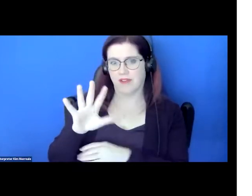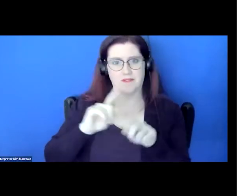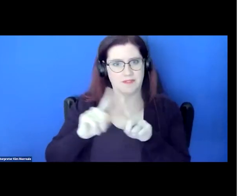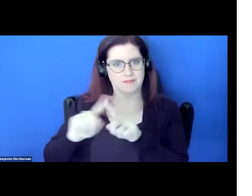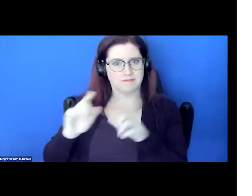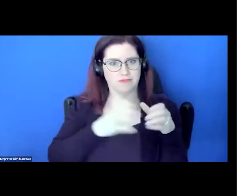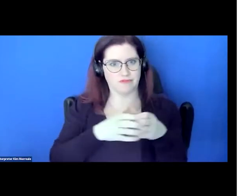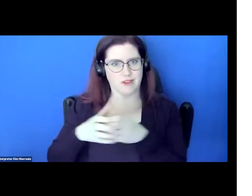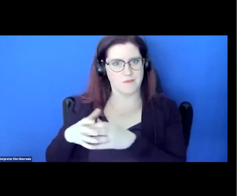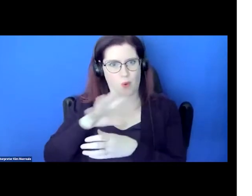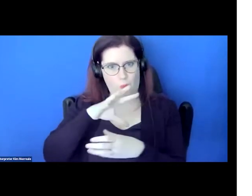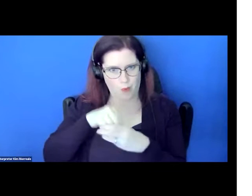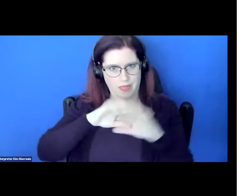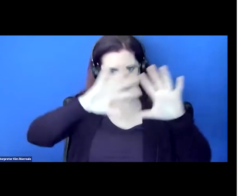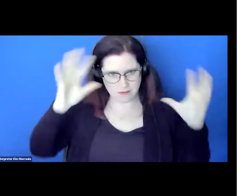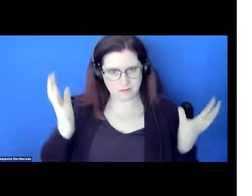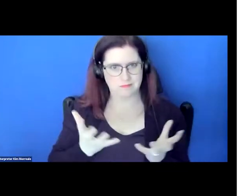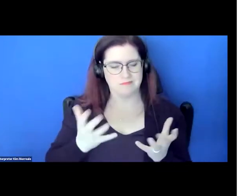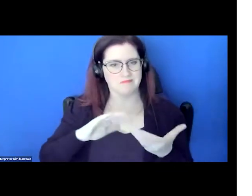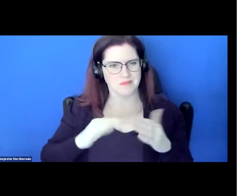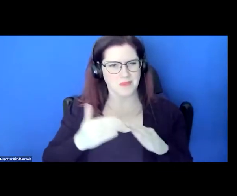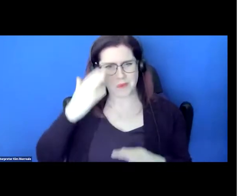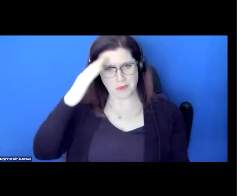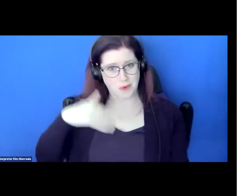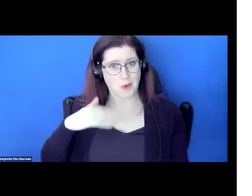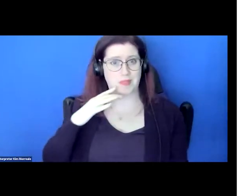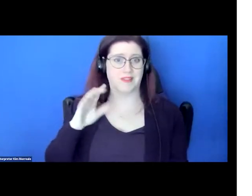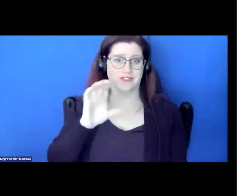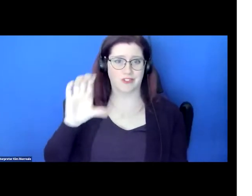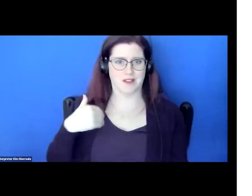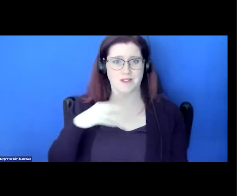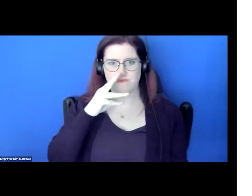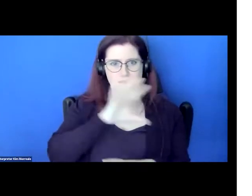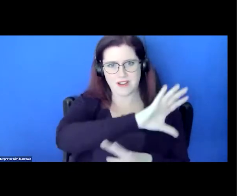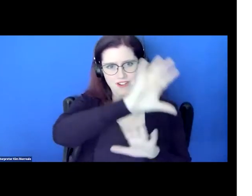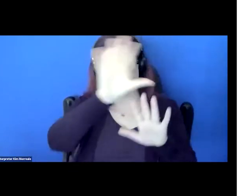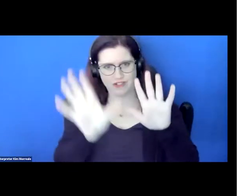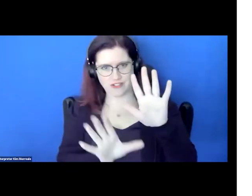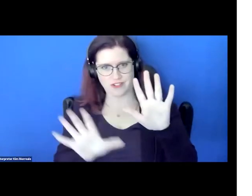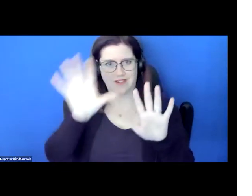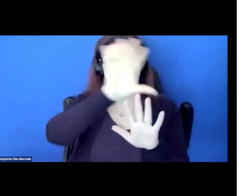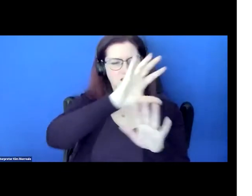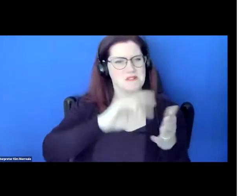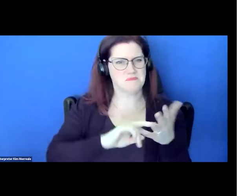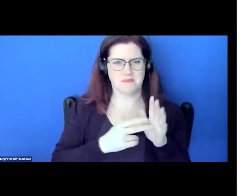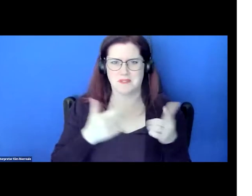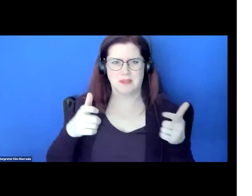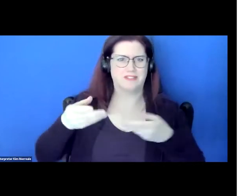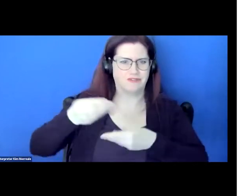within that community. 'Cause Chicago's surrounded by waterways, so it used to be a really big trading hub